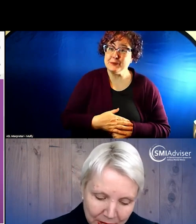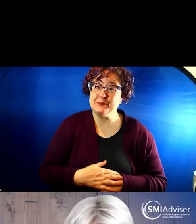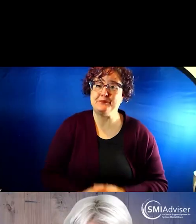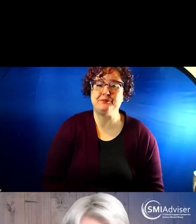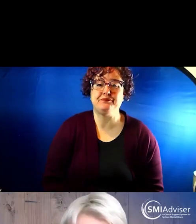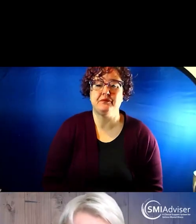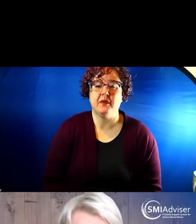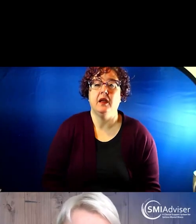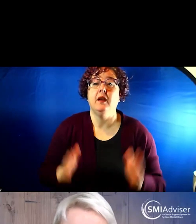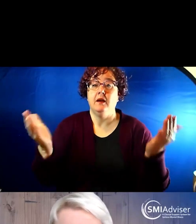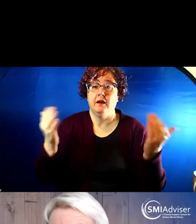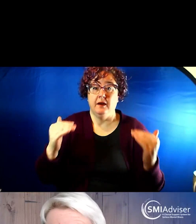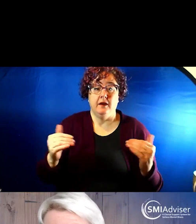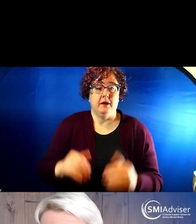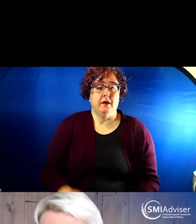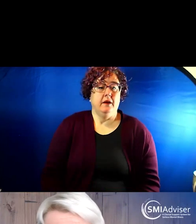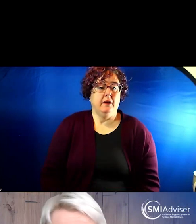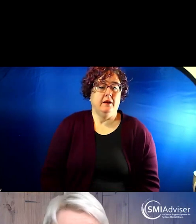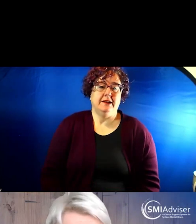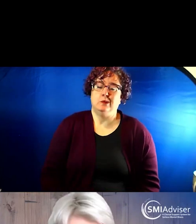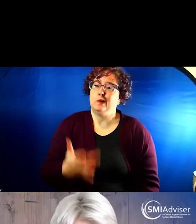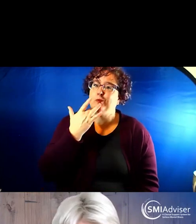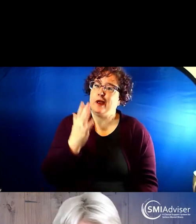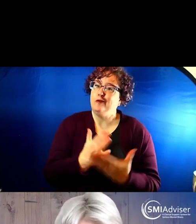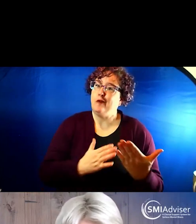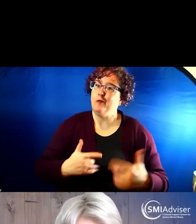WE ARE GOING TO MOVE ON TO THE LIVED LENZ.